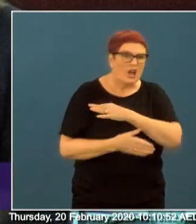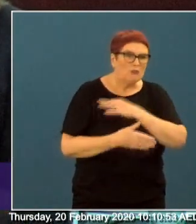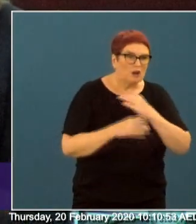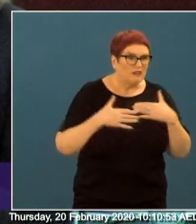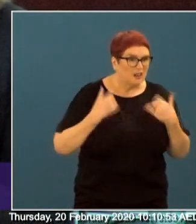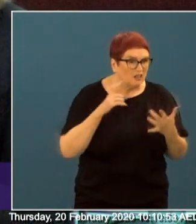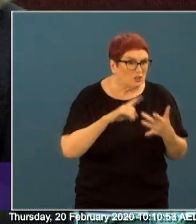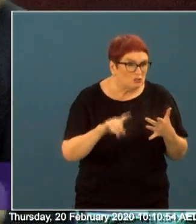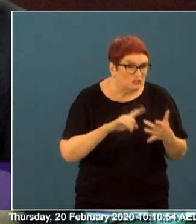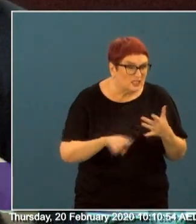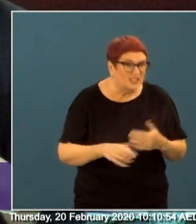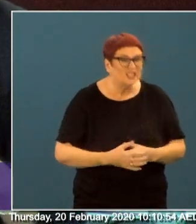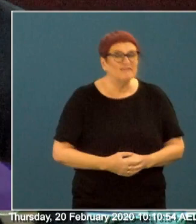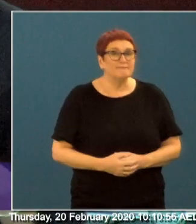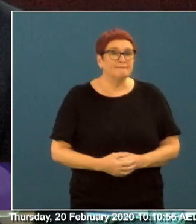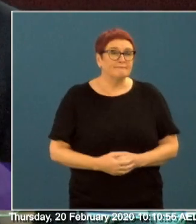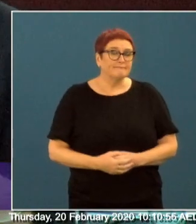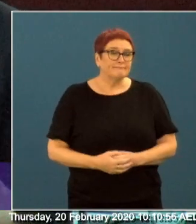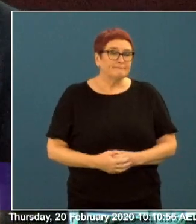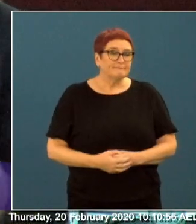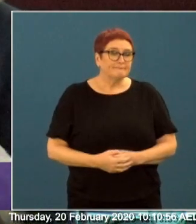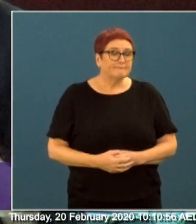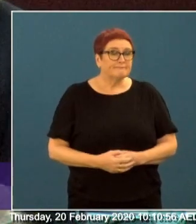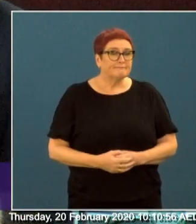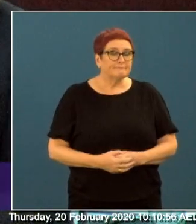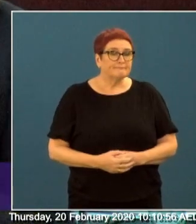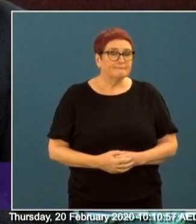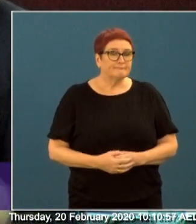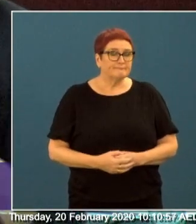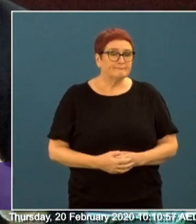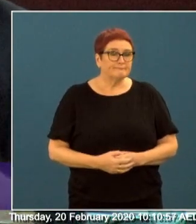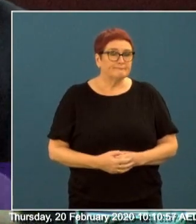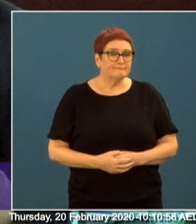from private funds when premiums go up.